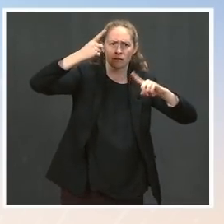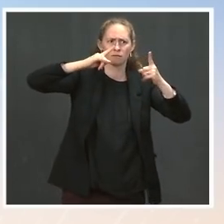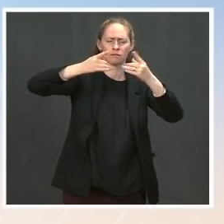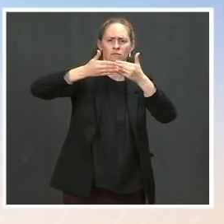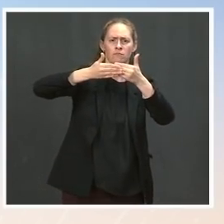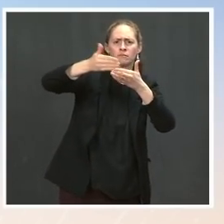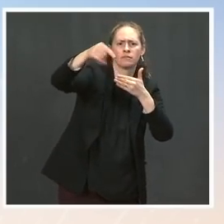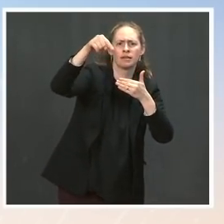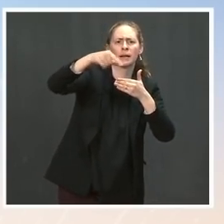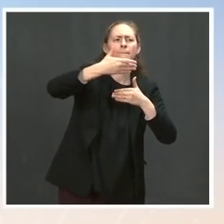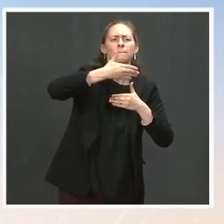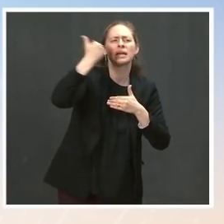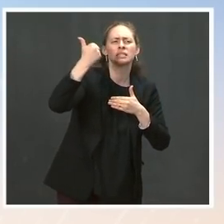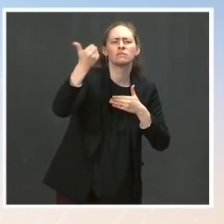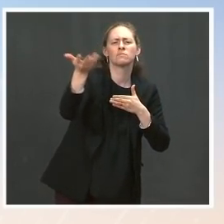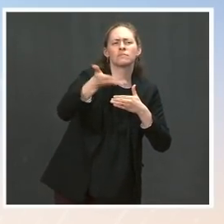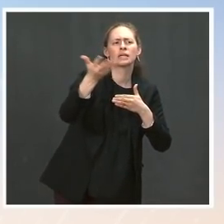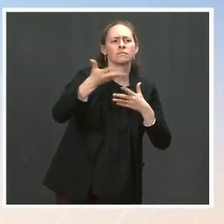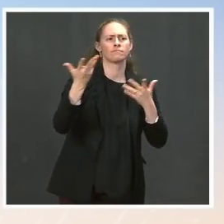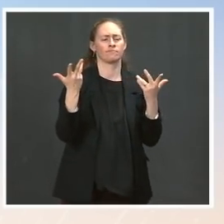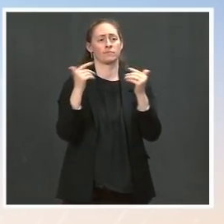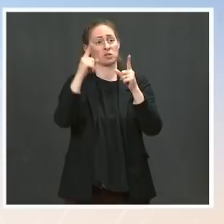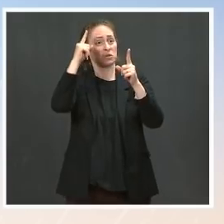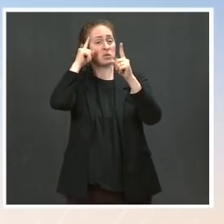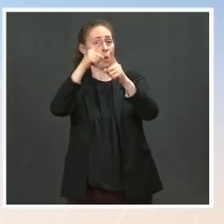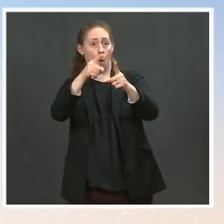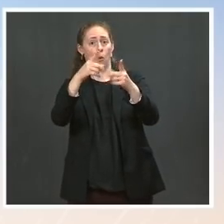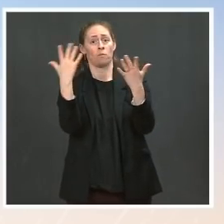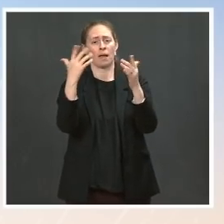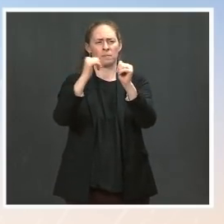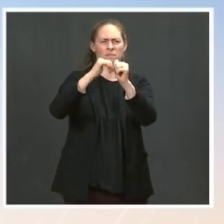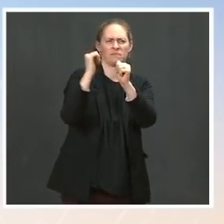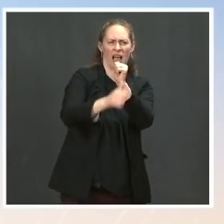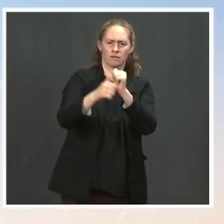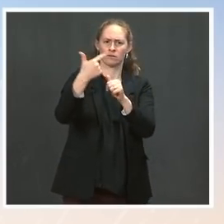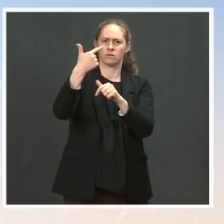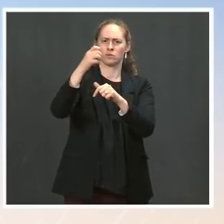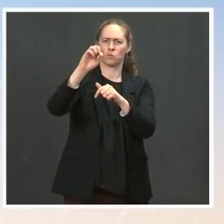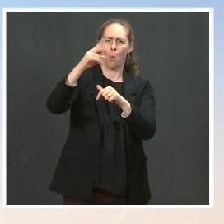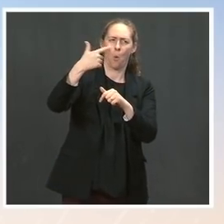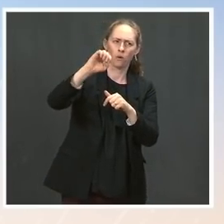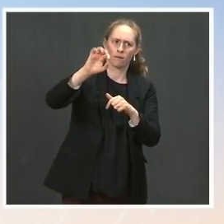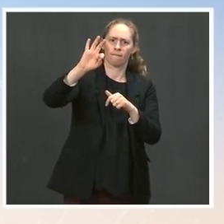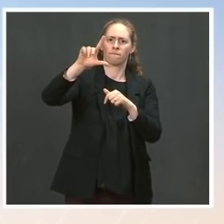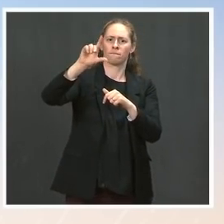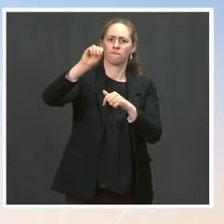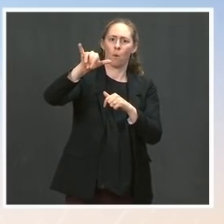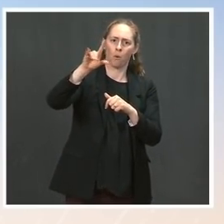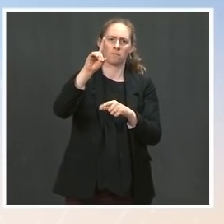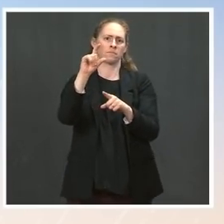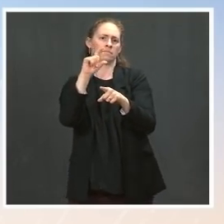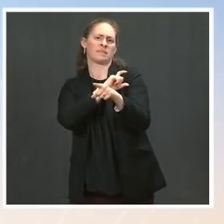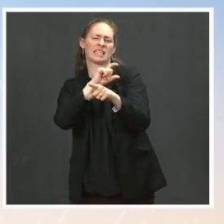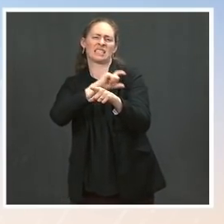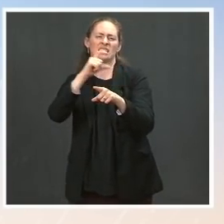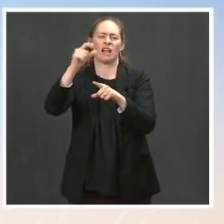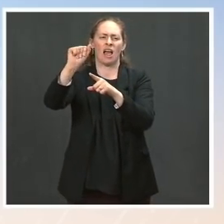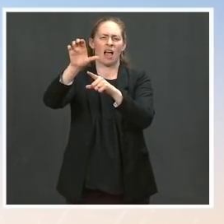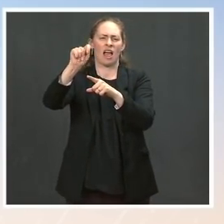to pass the George Floyd Policing Act; that that has a great deal of the content of the policy changes,